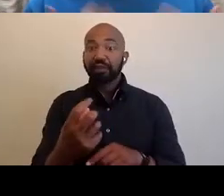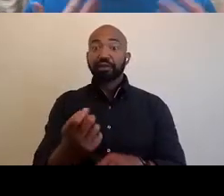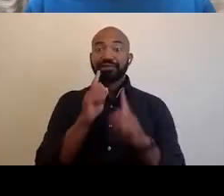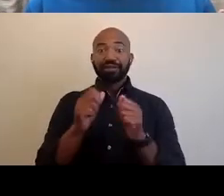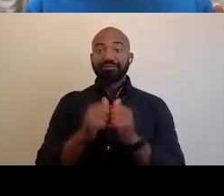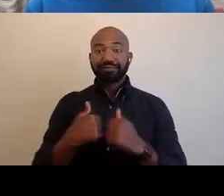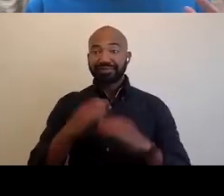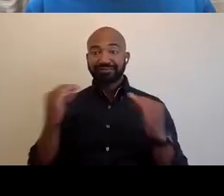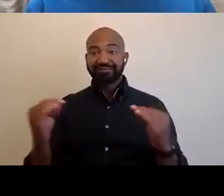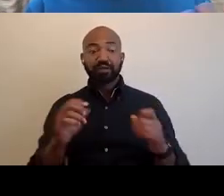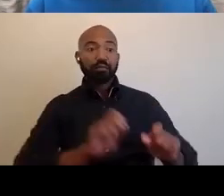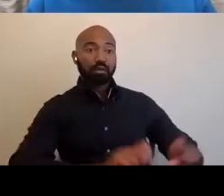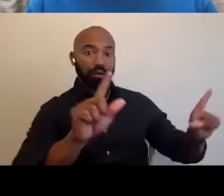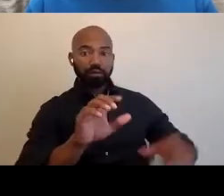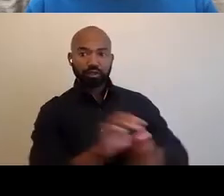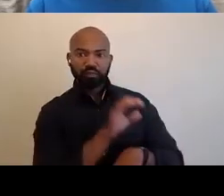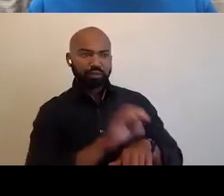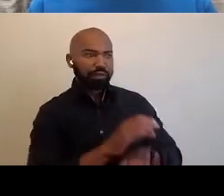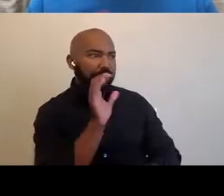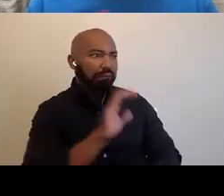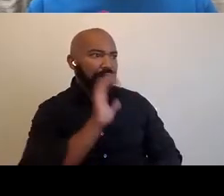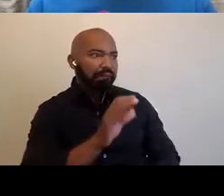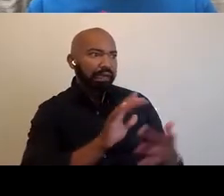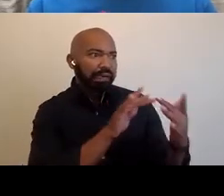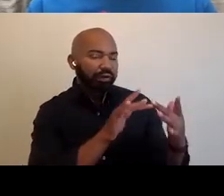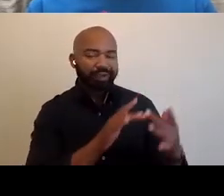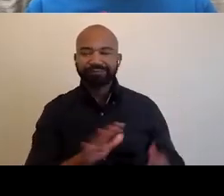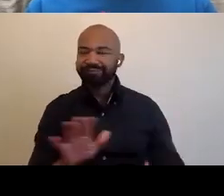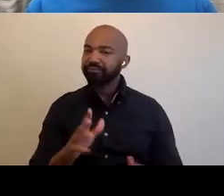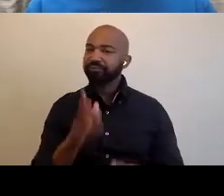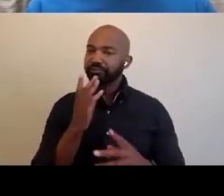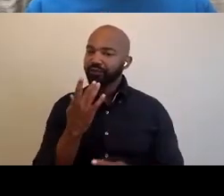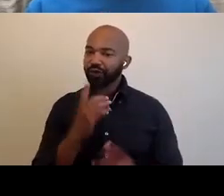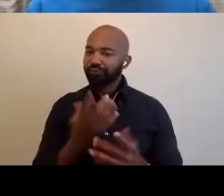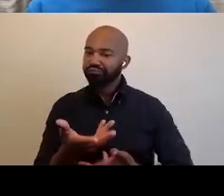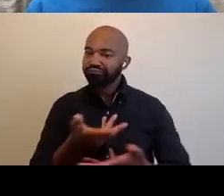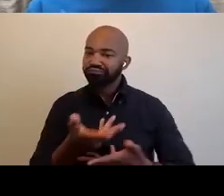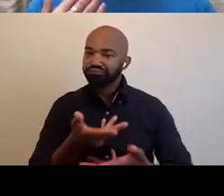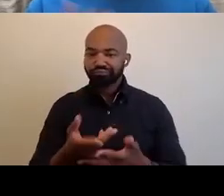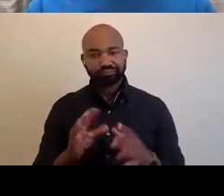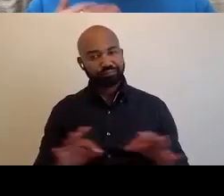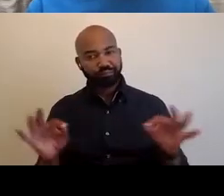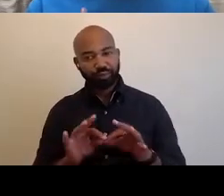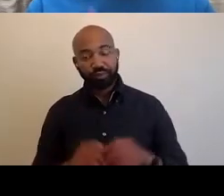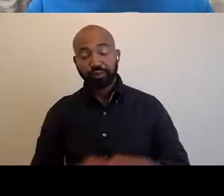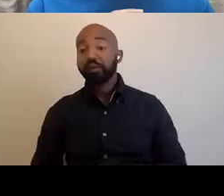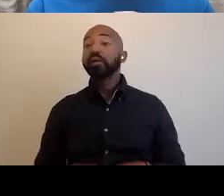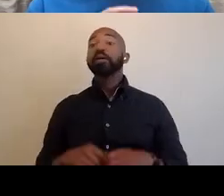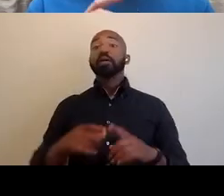I prescribe it for some of my patients who want it. Typically what I recommend is making sure that your estrogen level is at